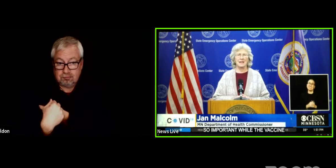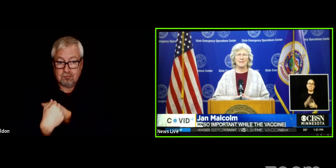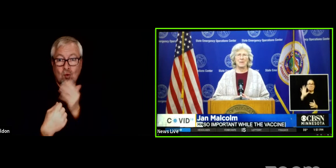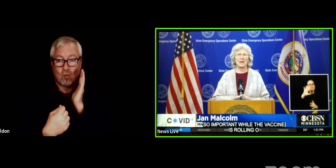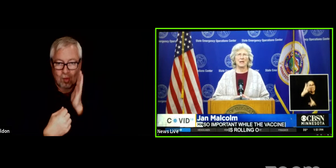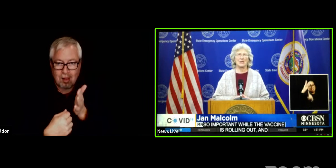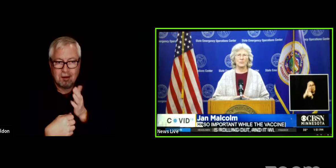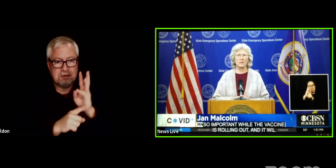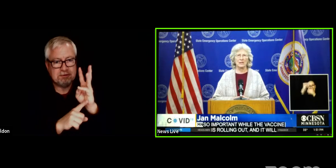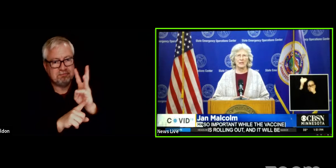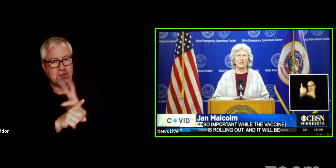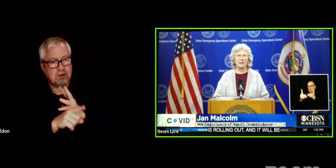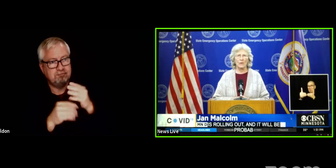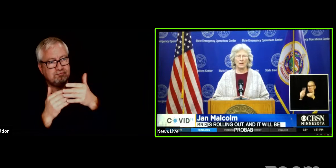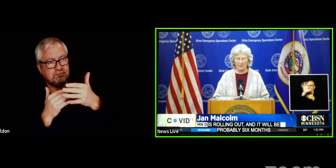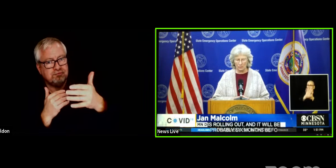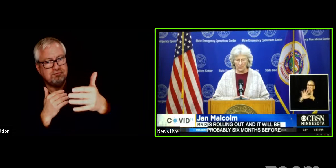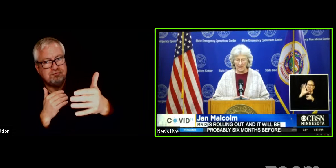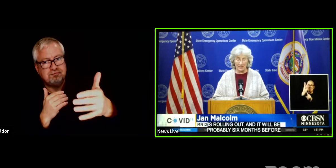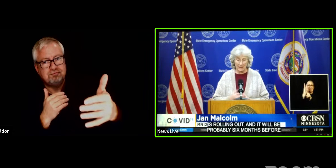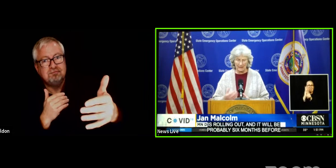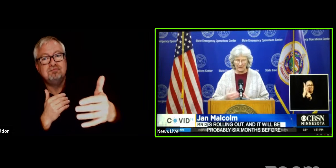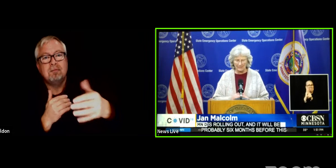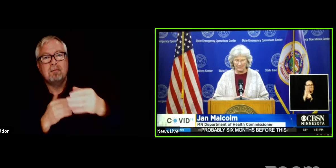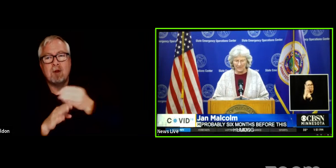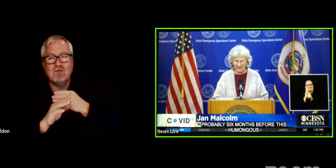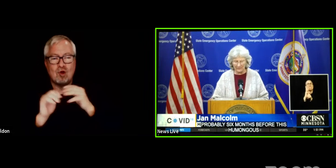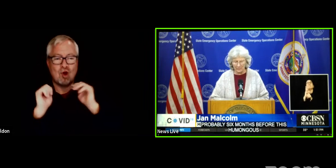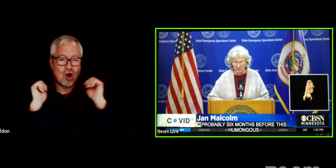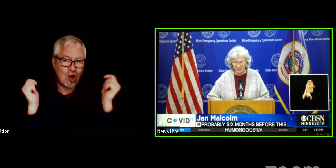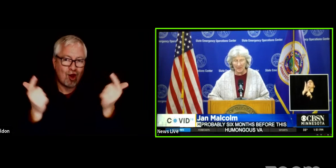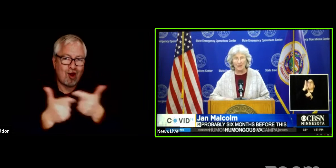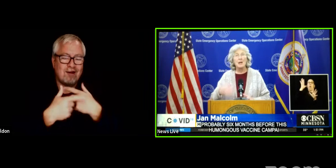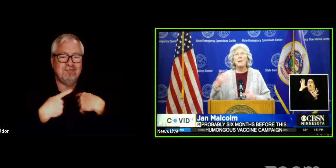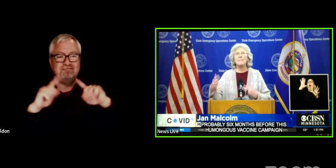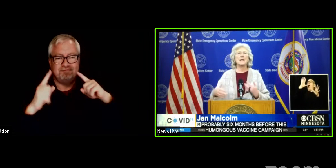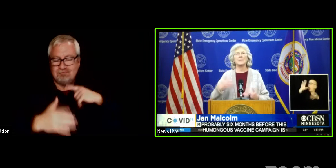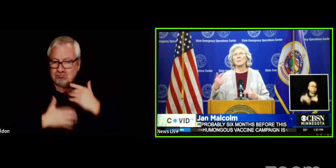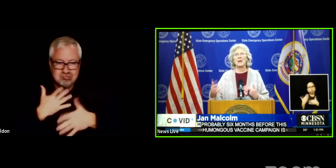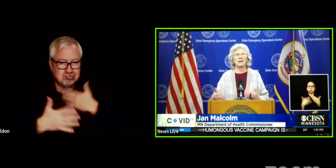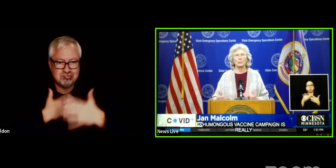CAMPAIGN IS REALLY WELL UNDERWAY AND FOR THE MOST PART BECOMES PART OF THE